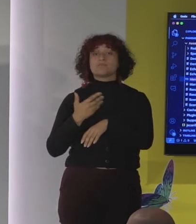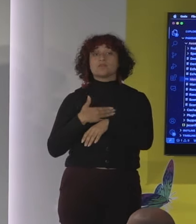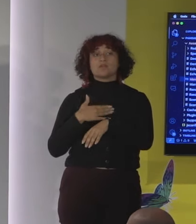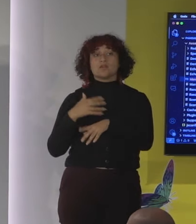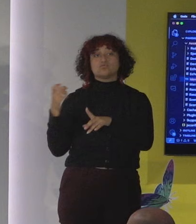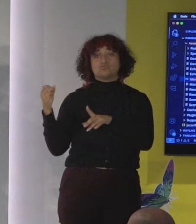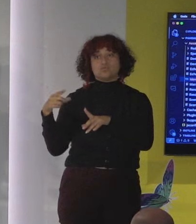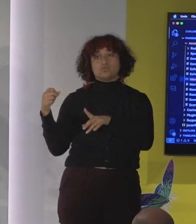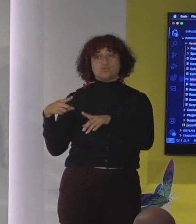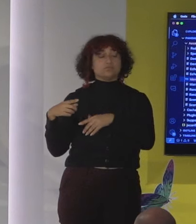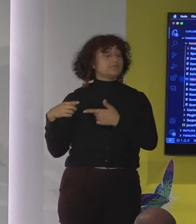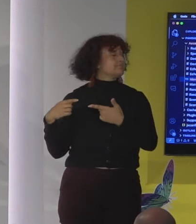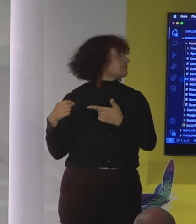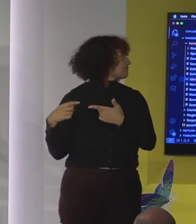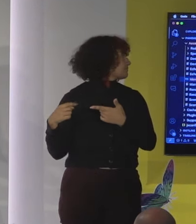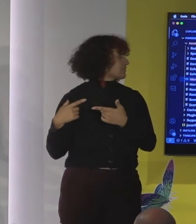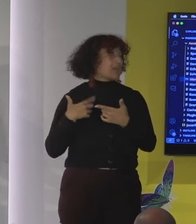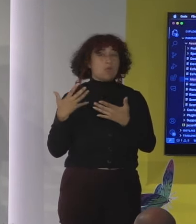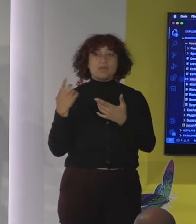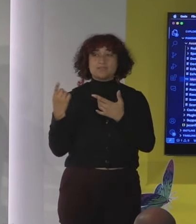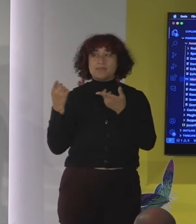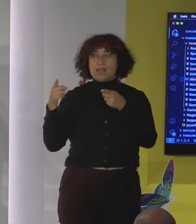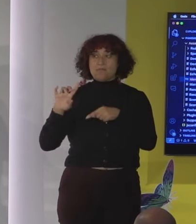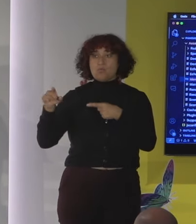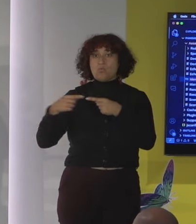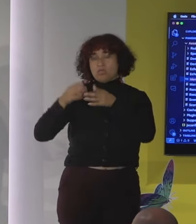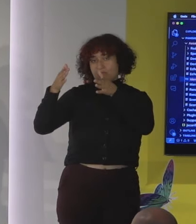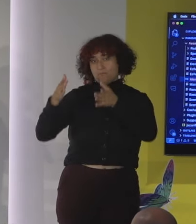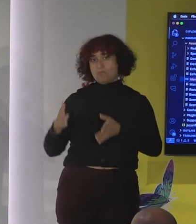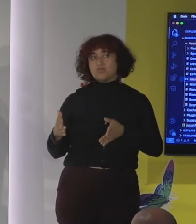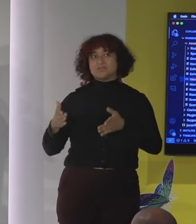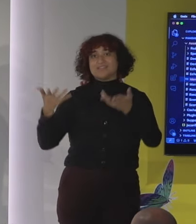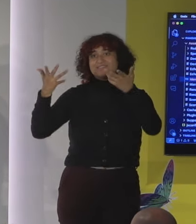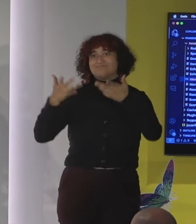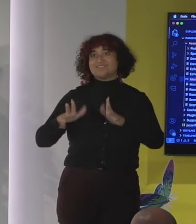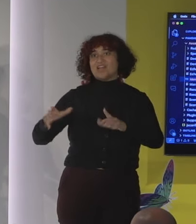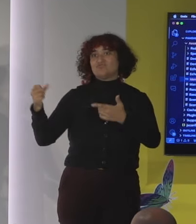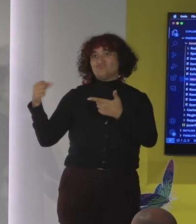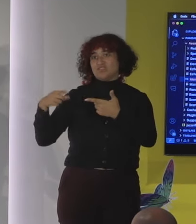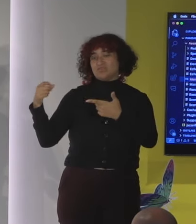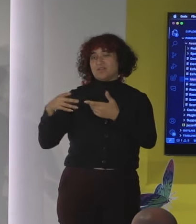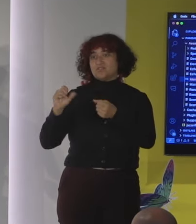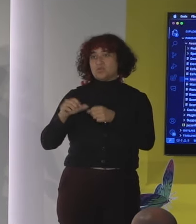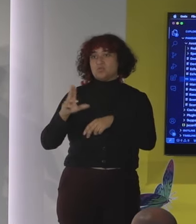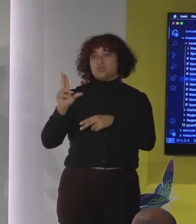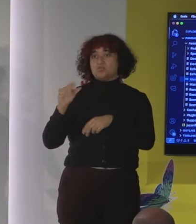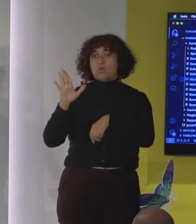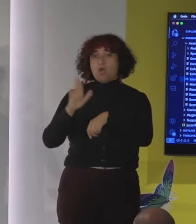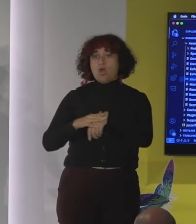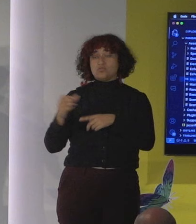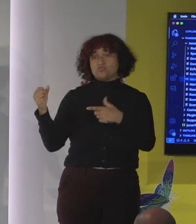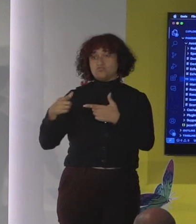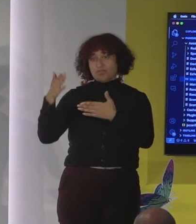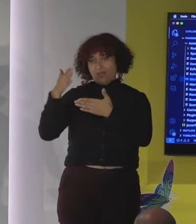And I want something to happen when the person is done triggering it. So, let's do on trigger end. Let's just comment this out for now,